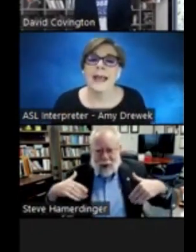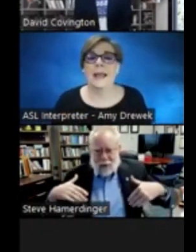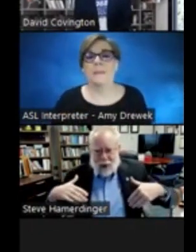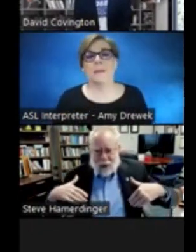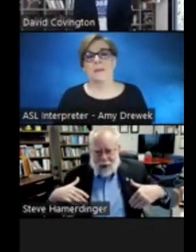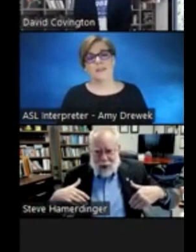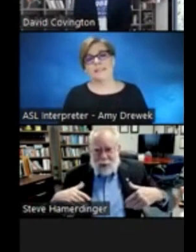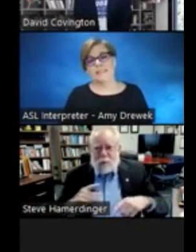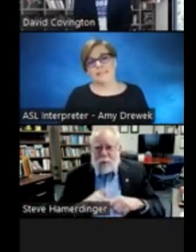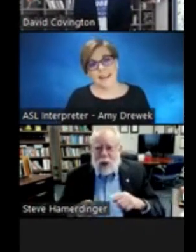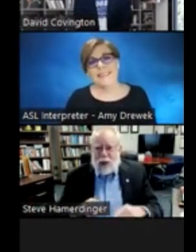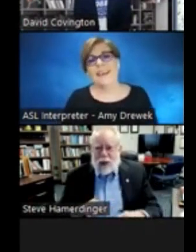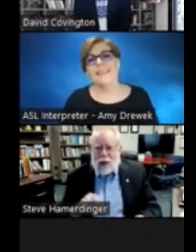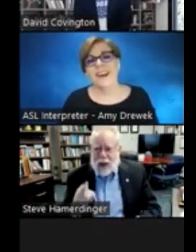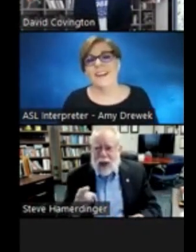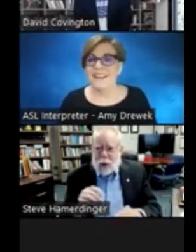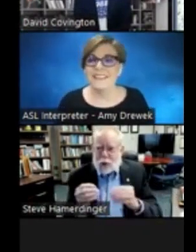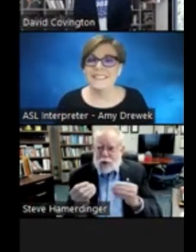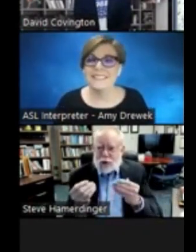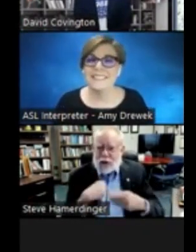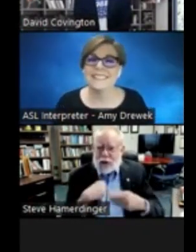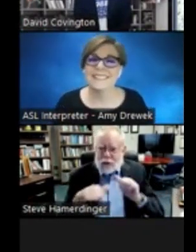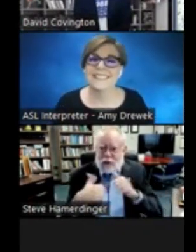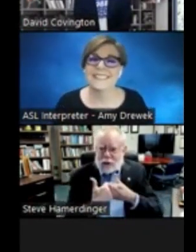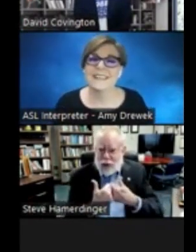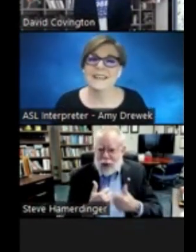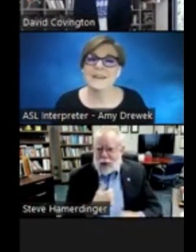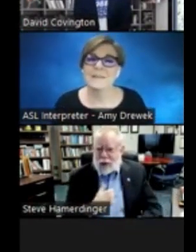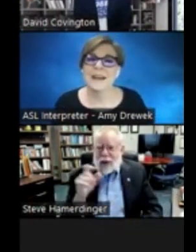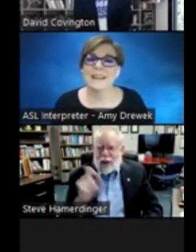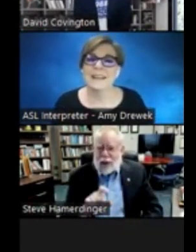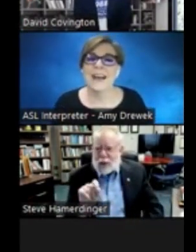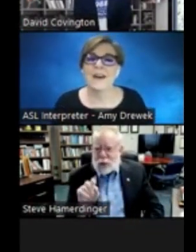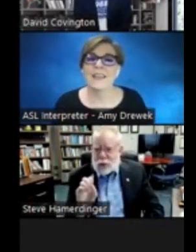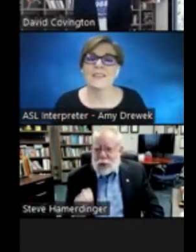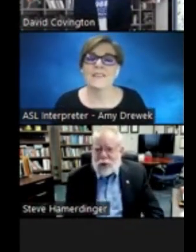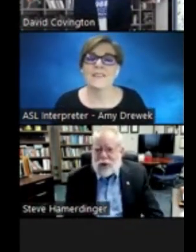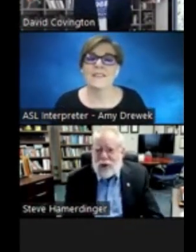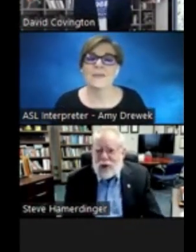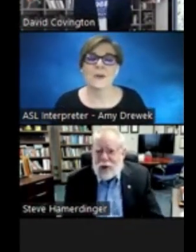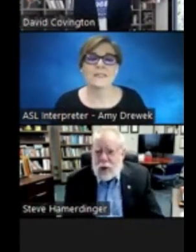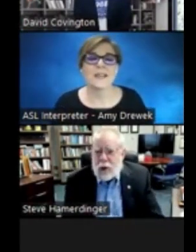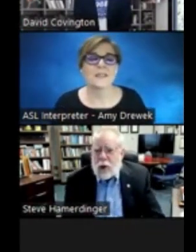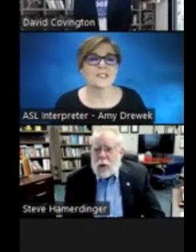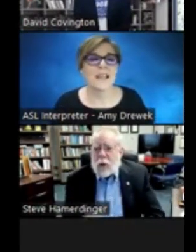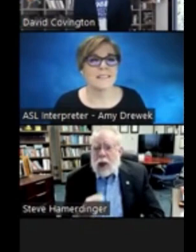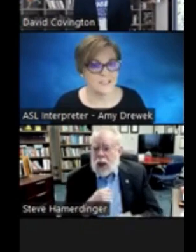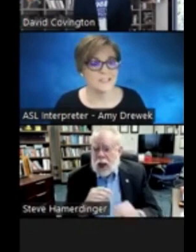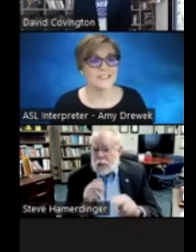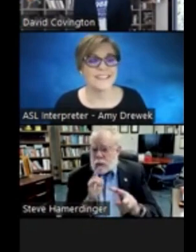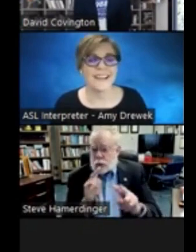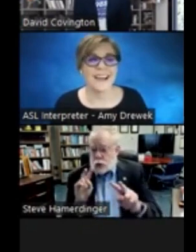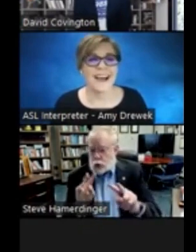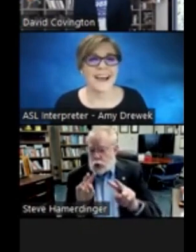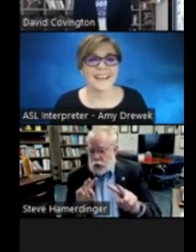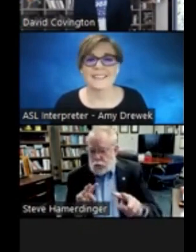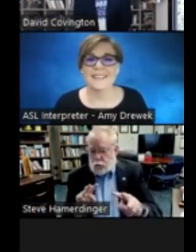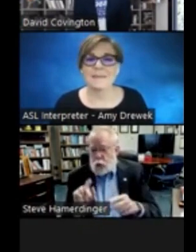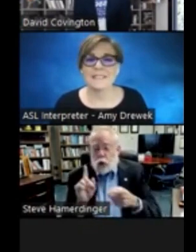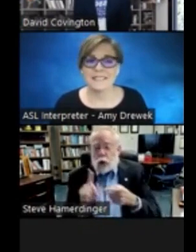I AM EMBARRASSED TO SAY NOT YET. NOW THAT I HAVE THROWN DOWN THE CHALLENGE, I ACCEPT.